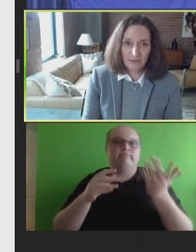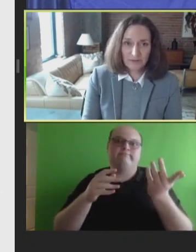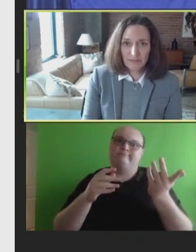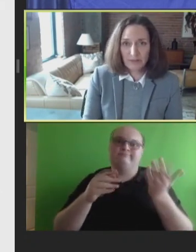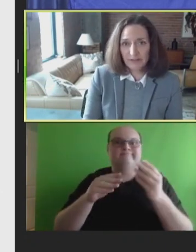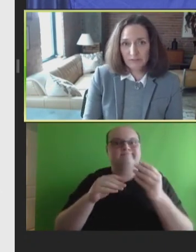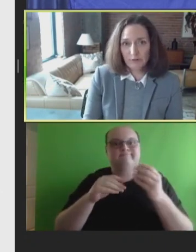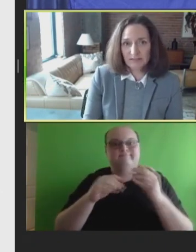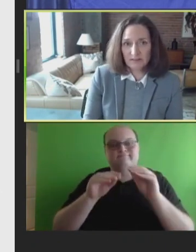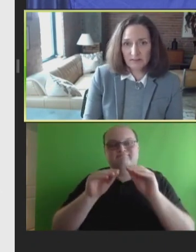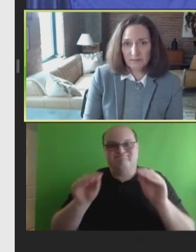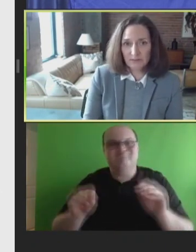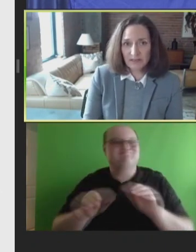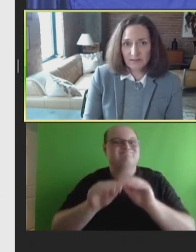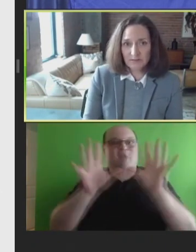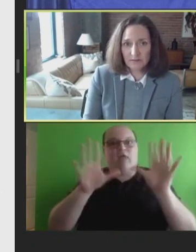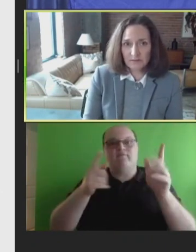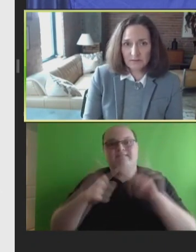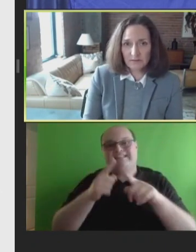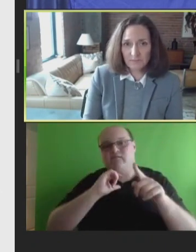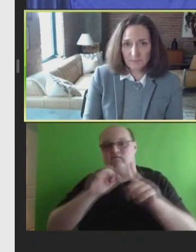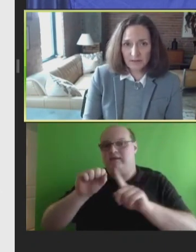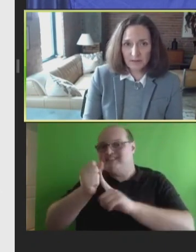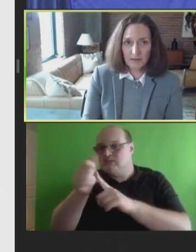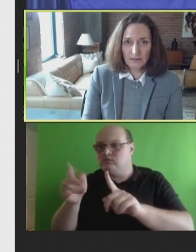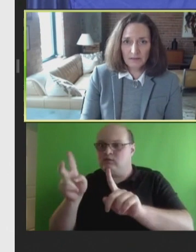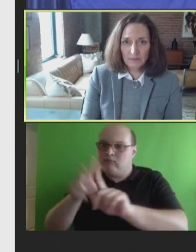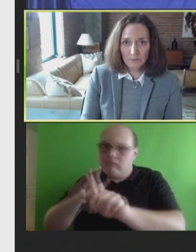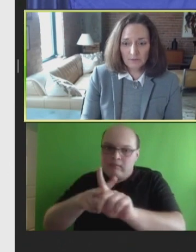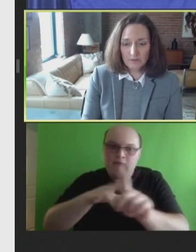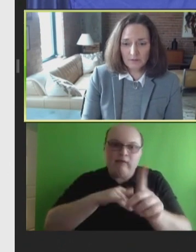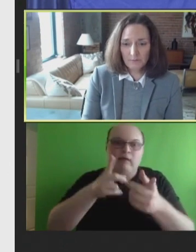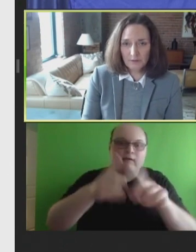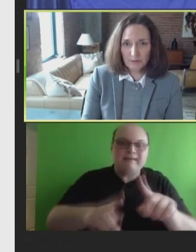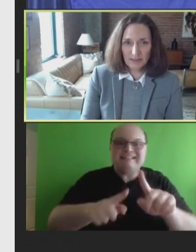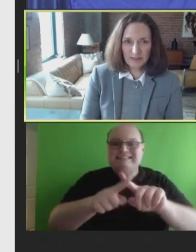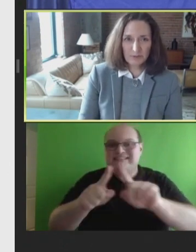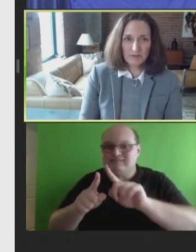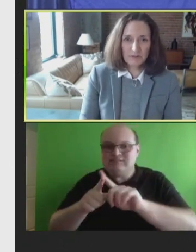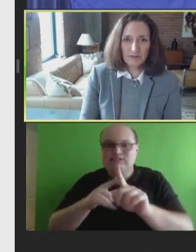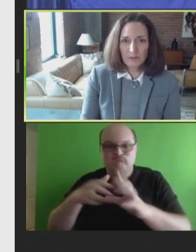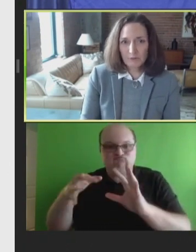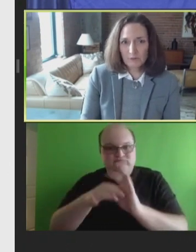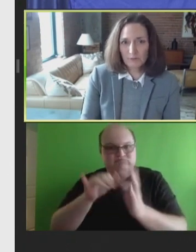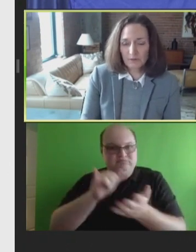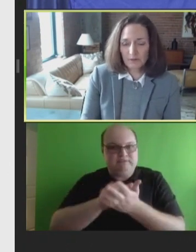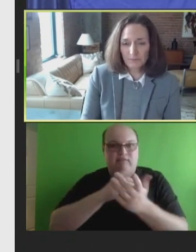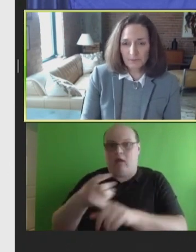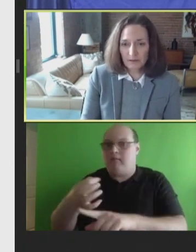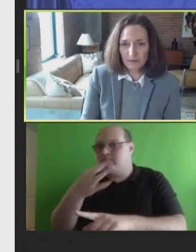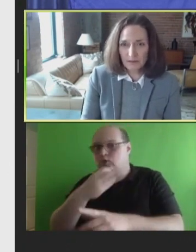a lot about all these practical implications, gaining input from our experts and people who